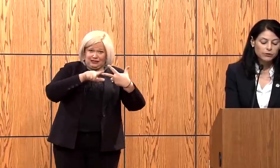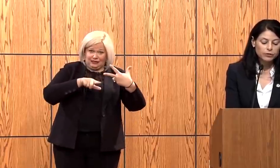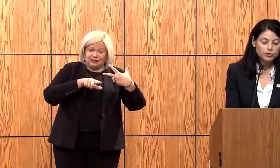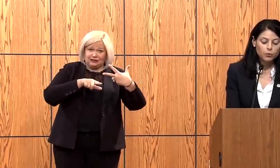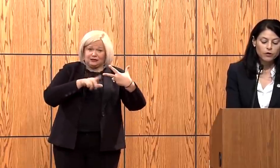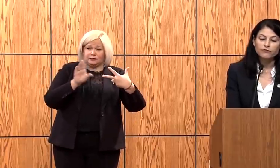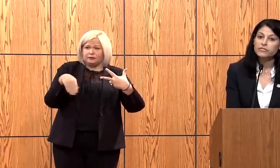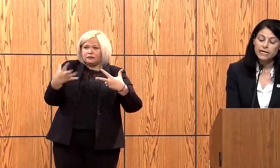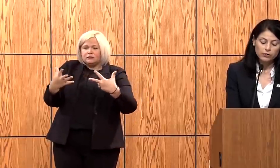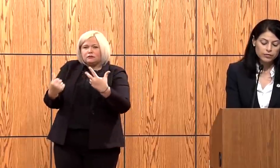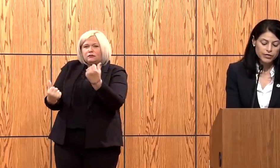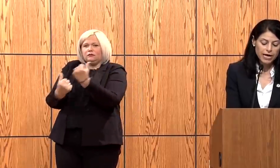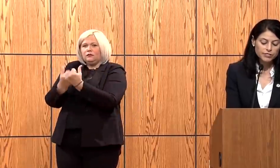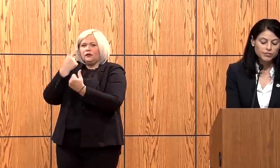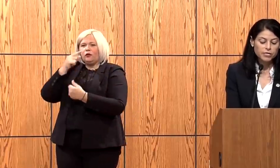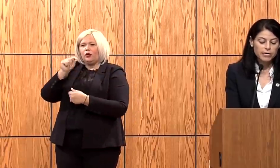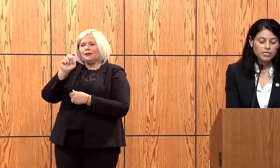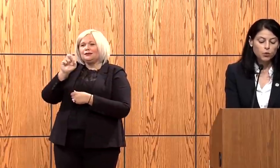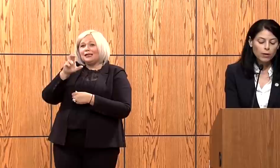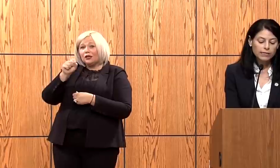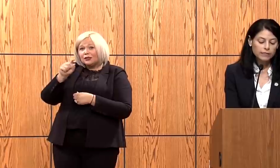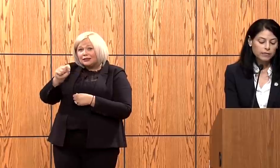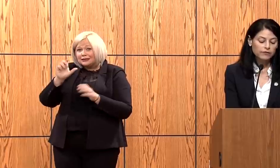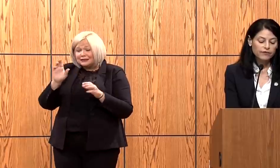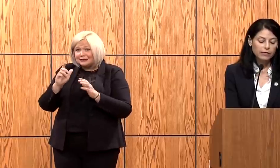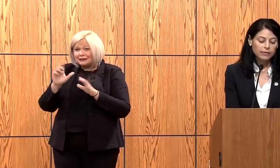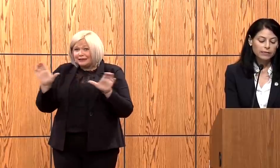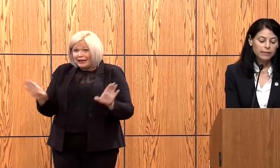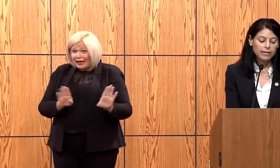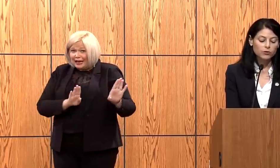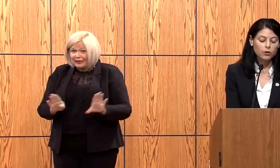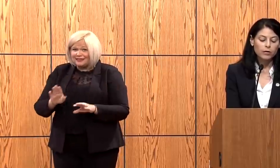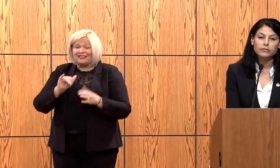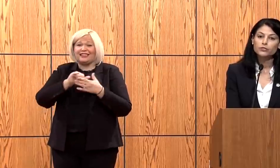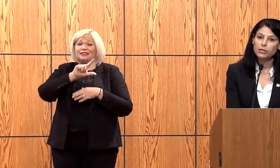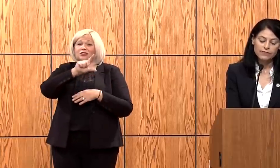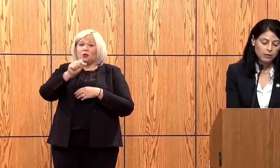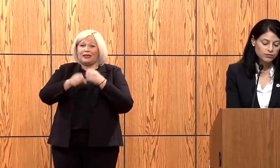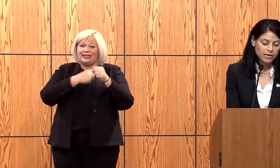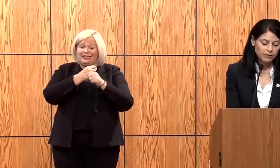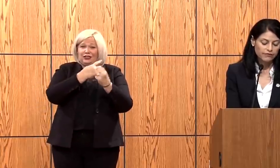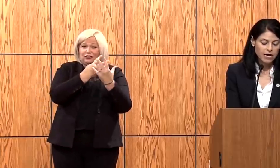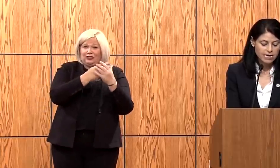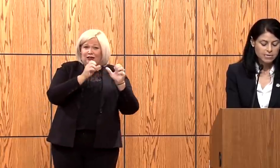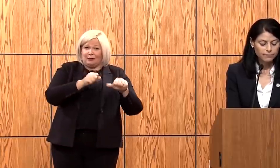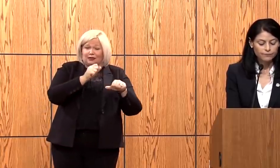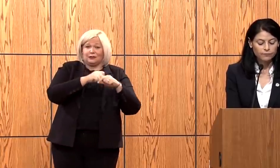PAUL BELLER, AGE 21 OF MILFORD, WHO’S CHARGED WITH THREE FELONY WHO’S CHARGED WITH THREE FELONY COUNTS, PROVIDING MATERIAL COUNTS, PROVIDING MATERIAL SUPPORT FOR TERRORIST ACTS, A